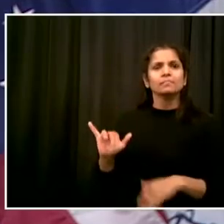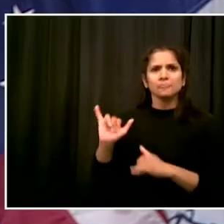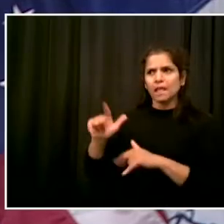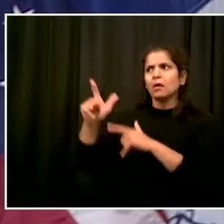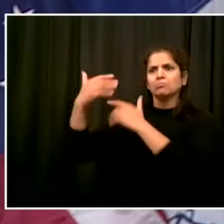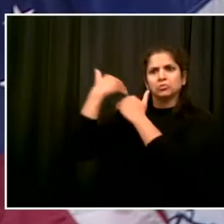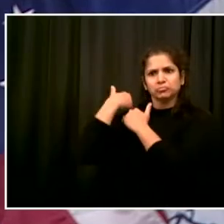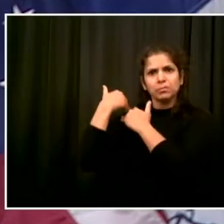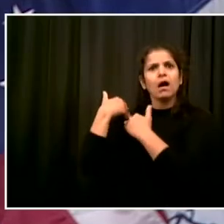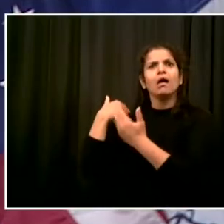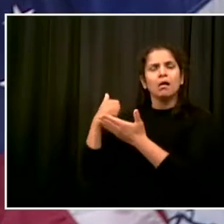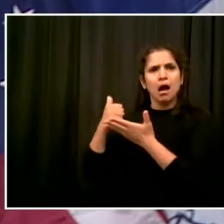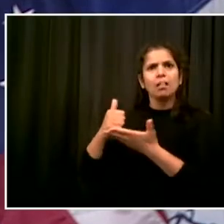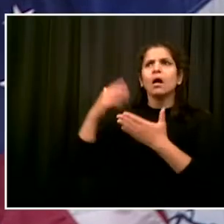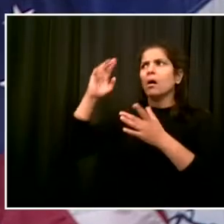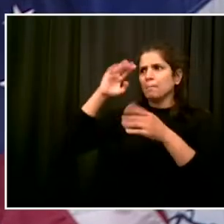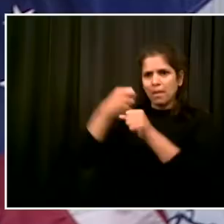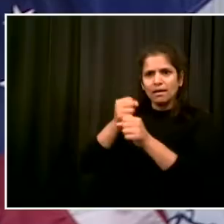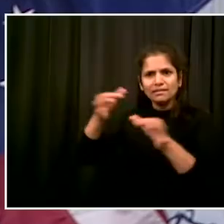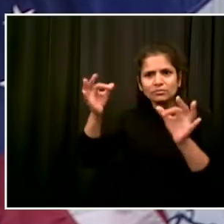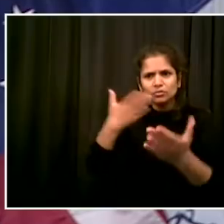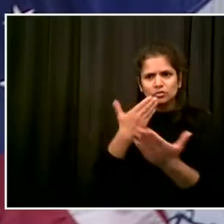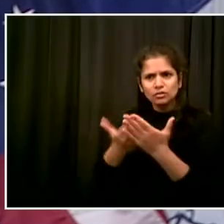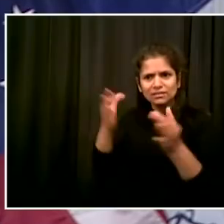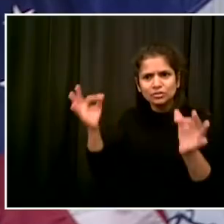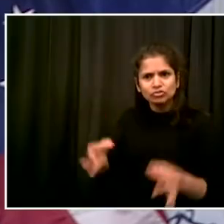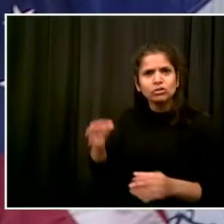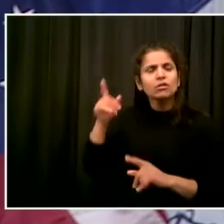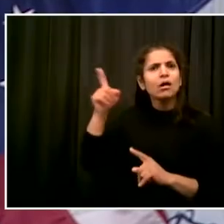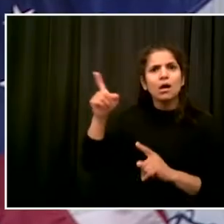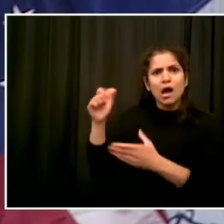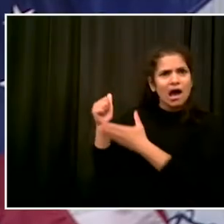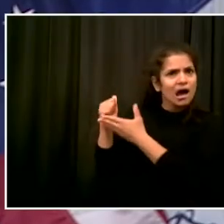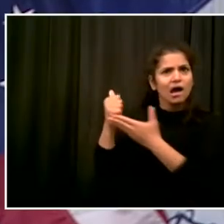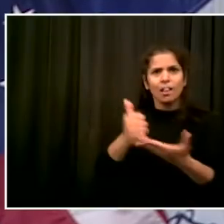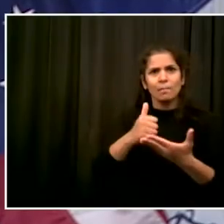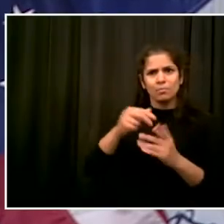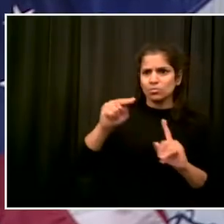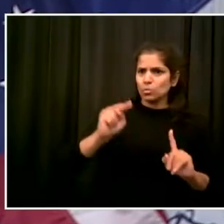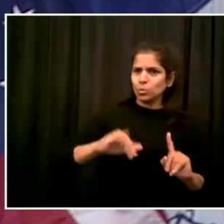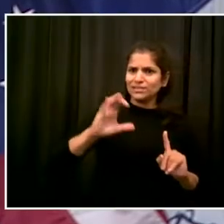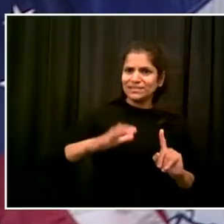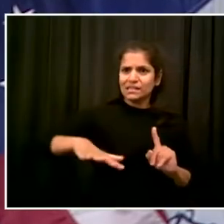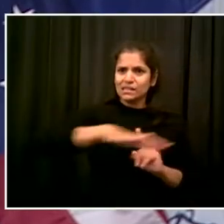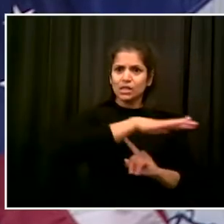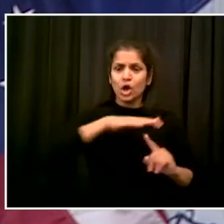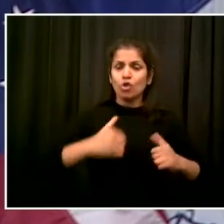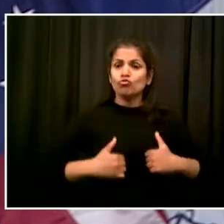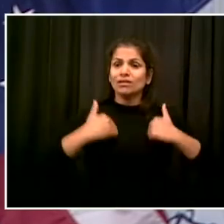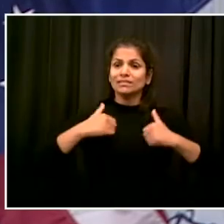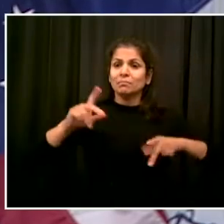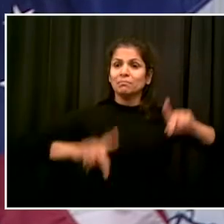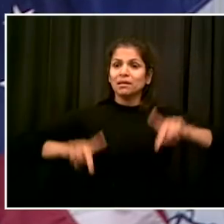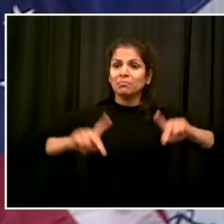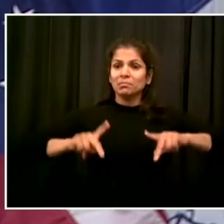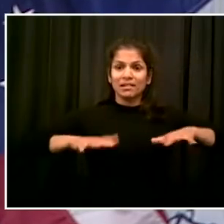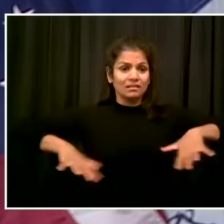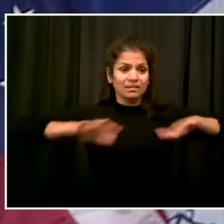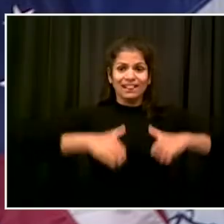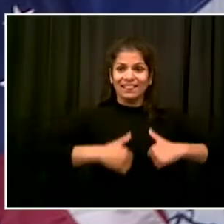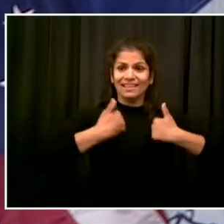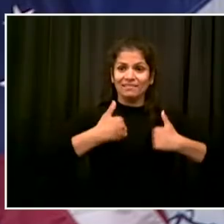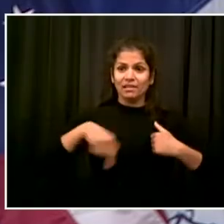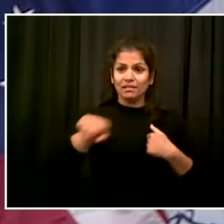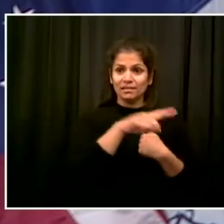IN THE PUDDING.